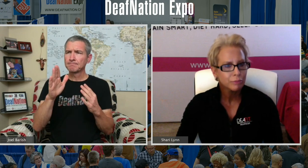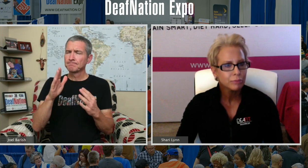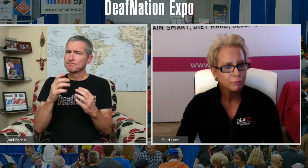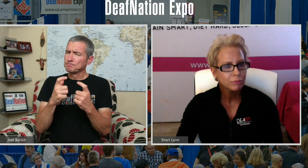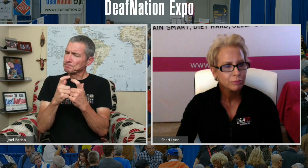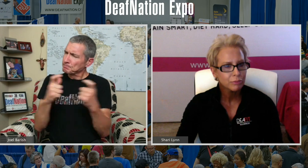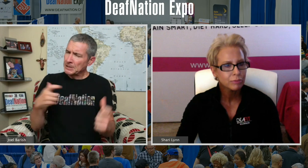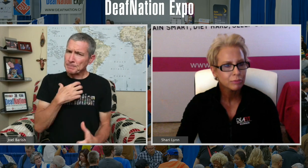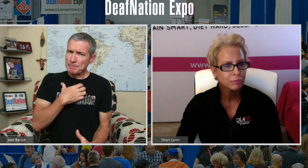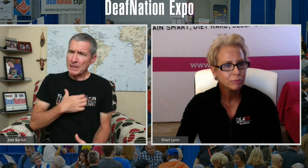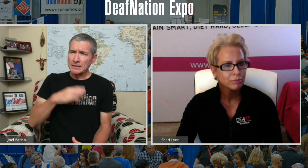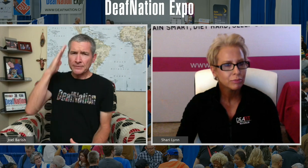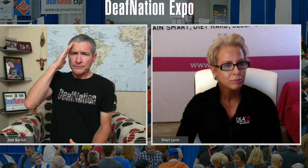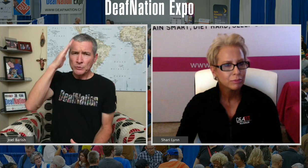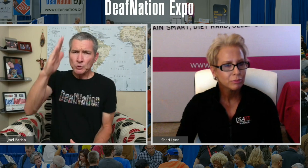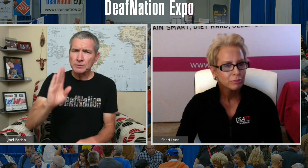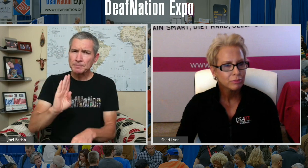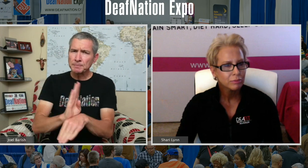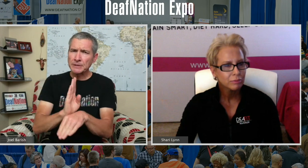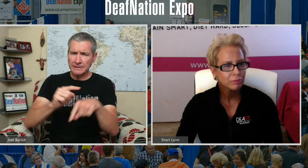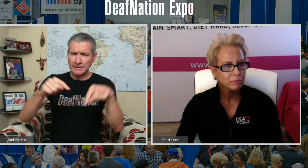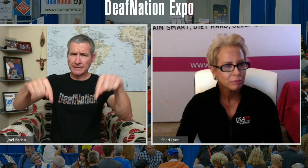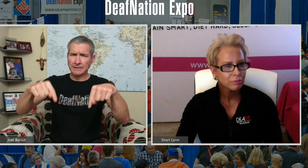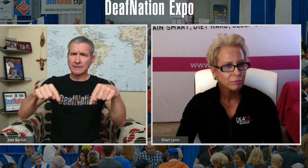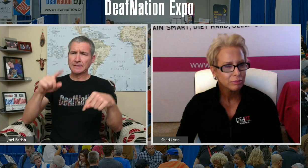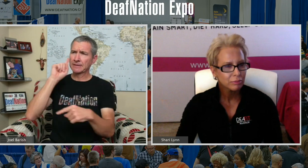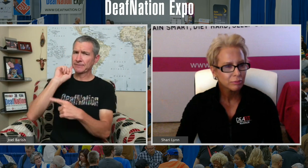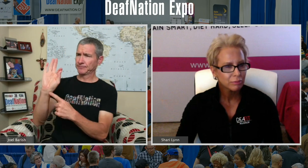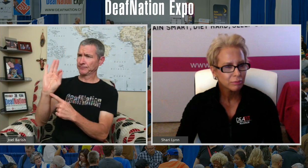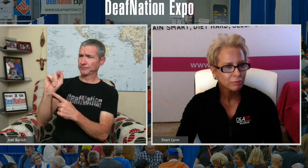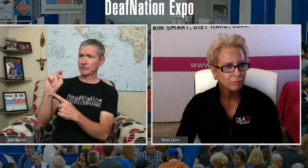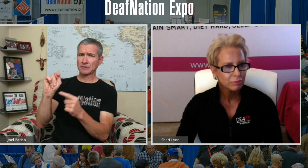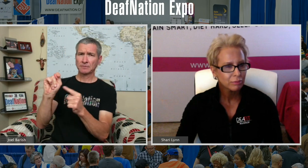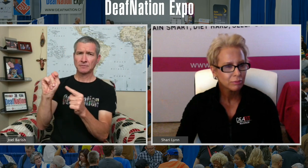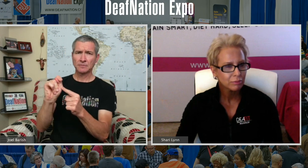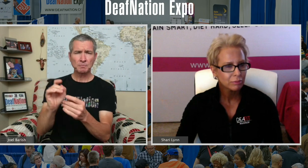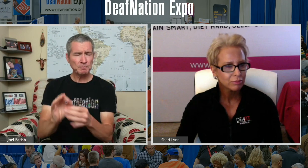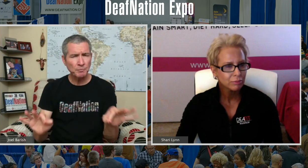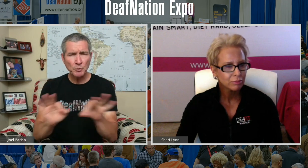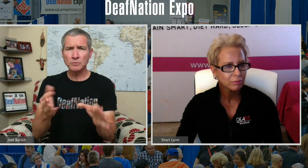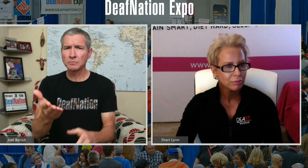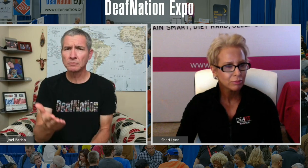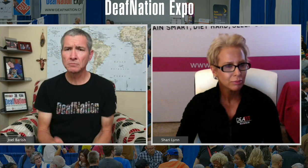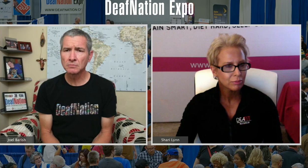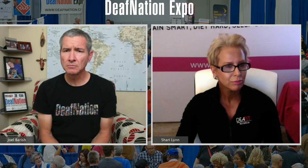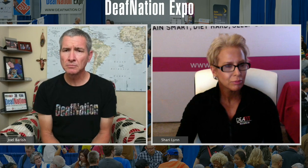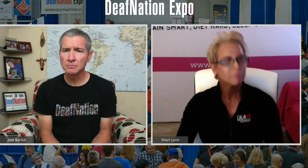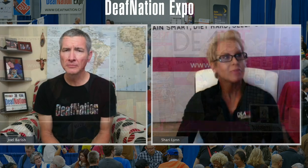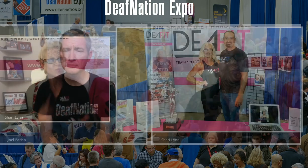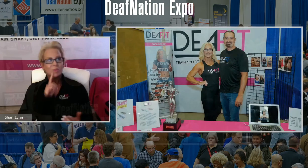What is your biggest passion in the future for this business, DeaFit?